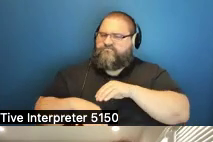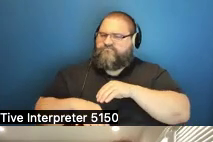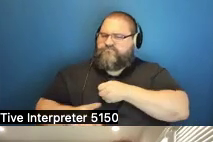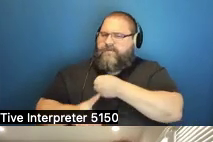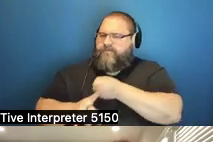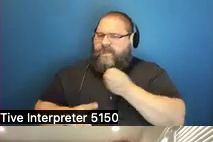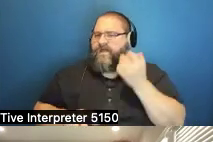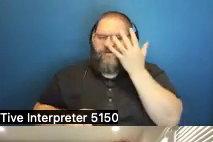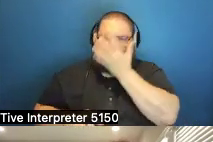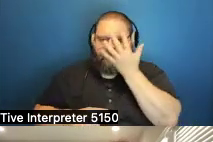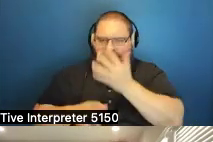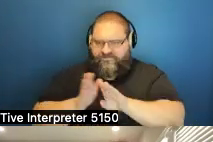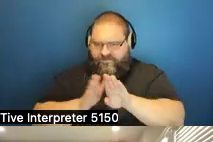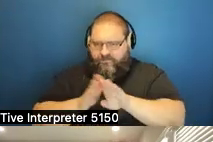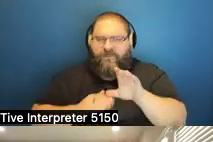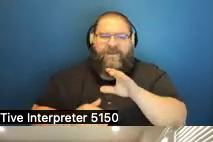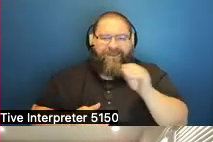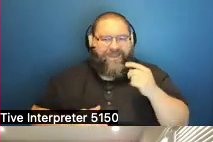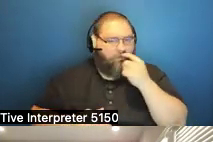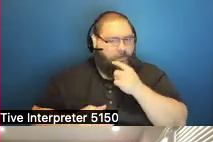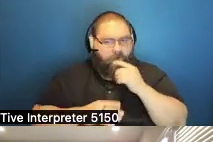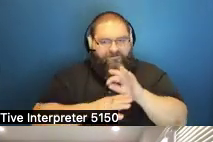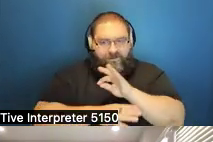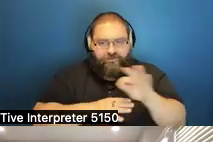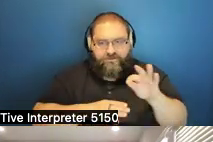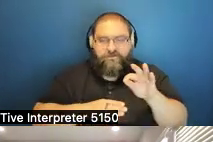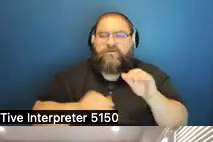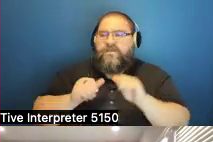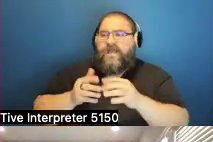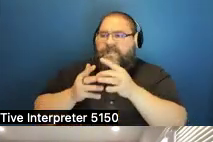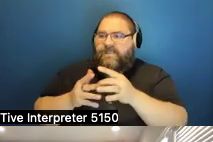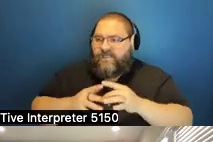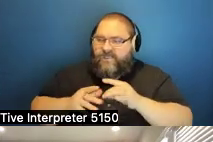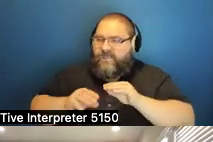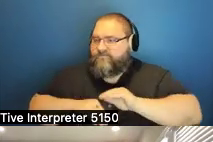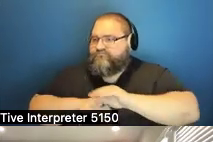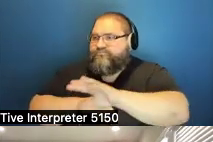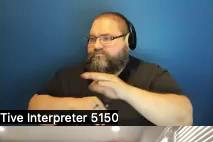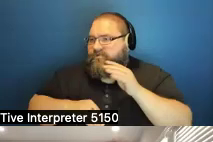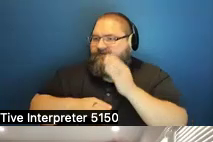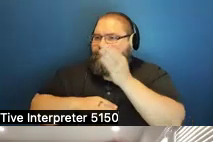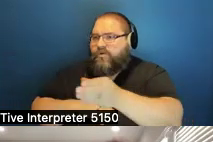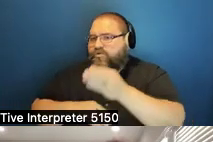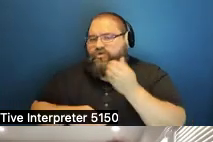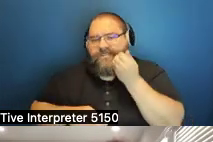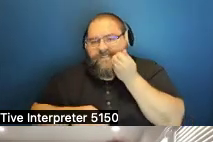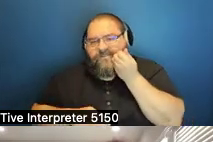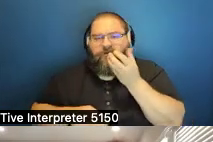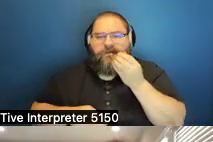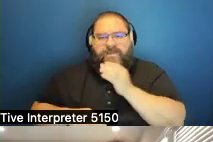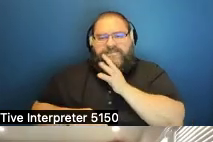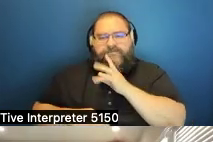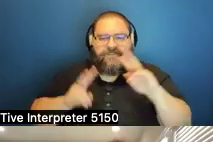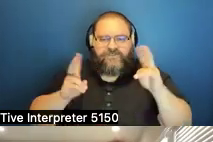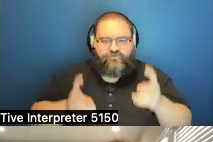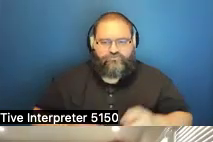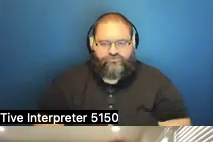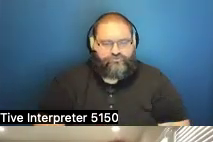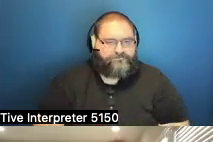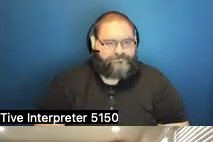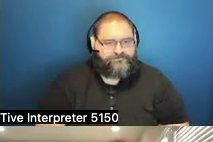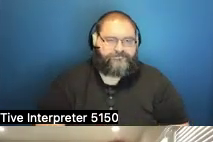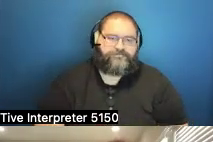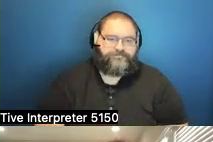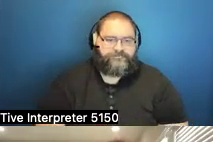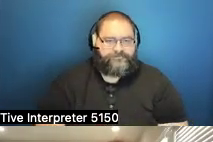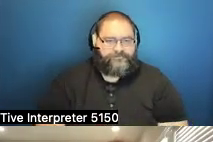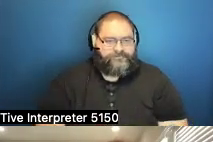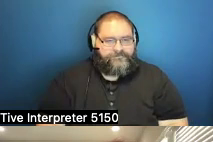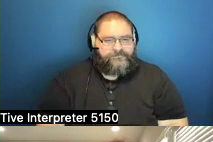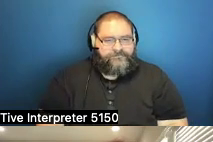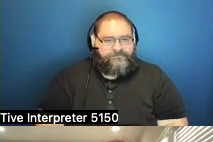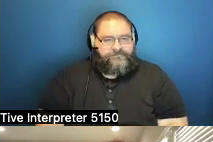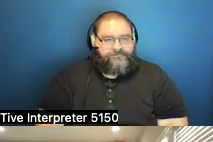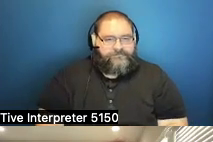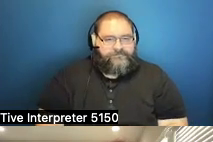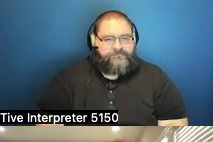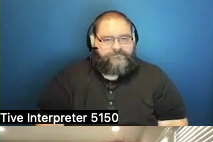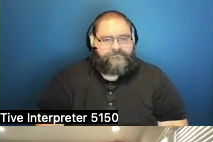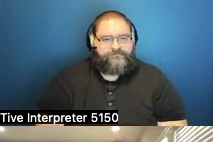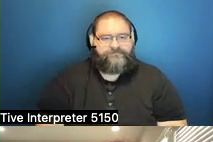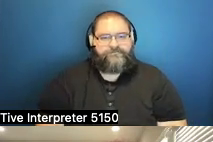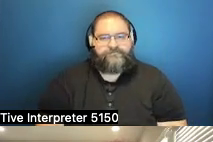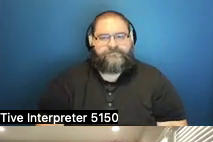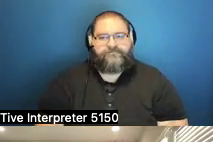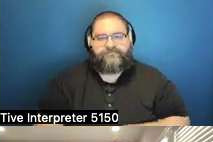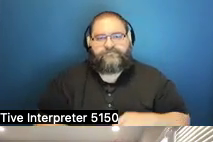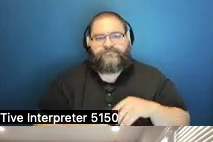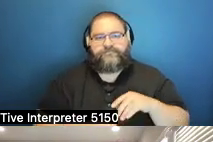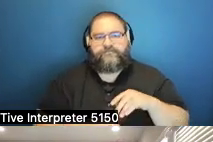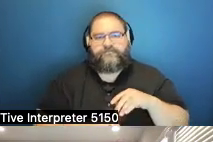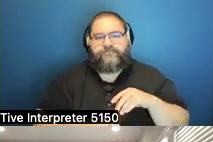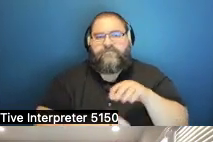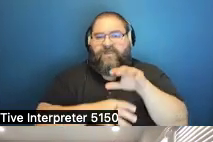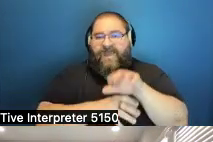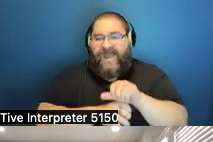leading to potential younger and squeez issues. 19:44:26 A habit elimination program focuses on